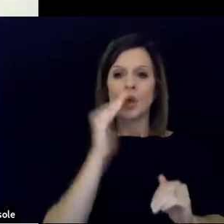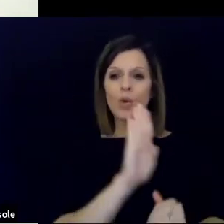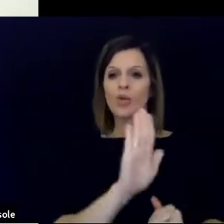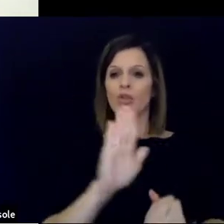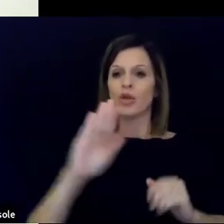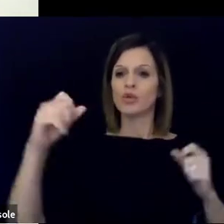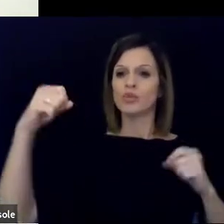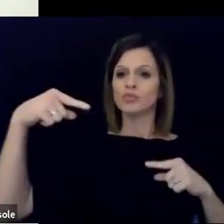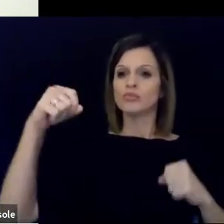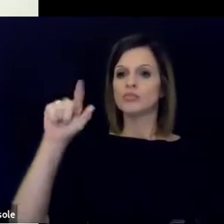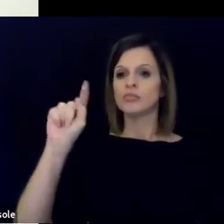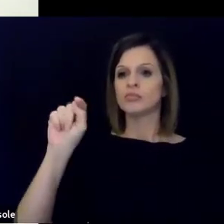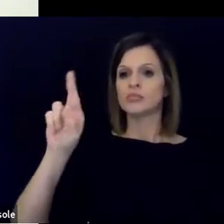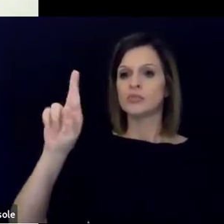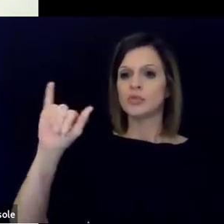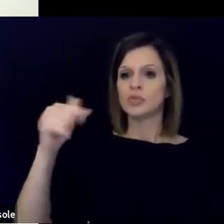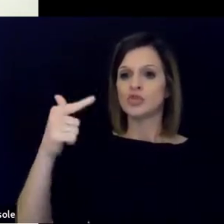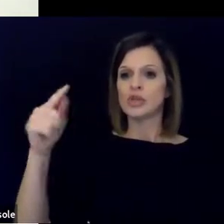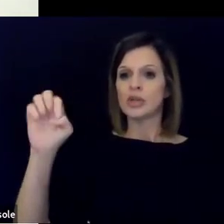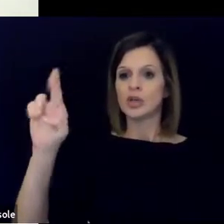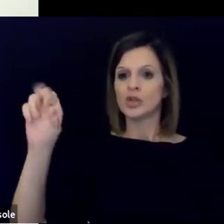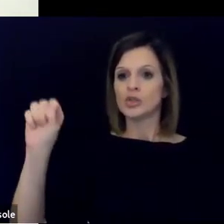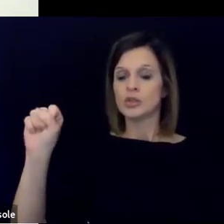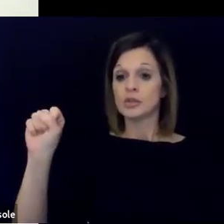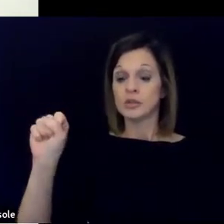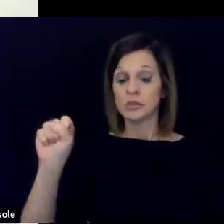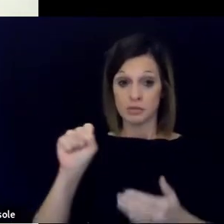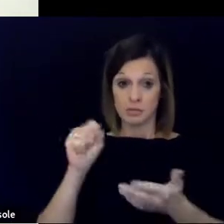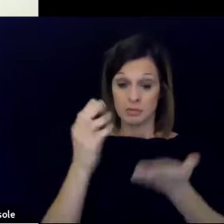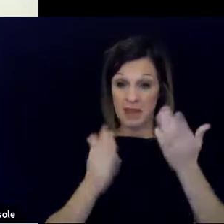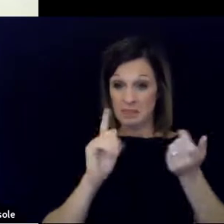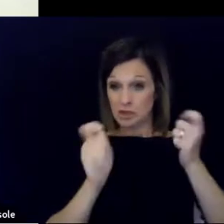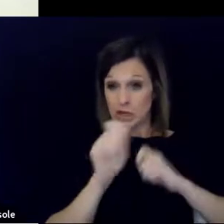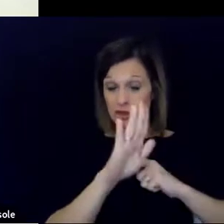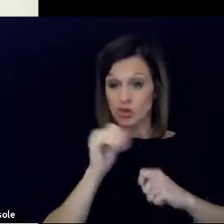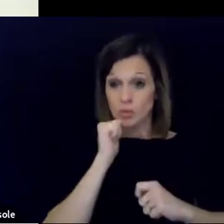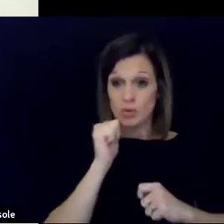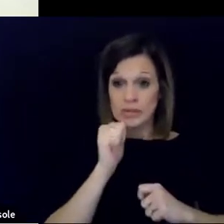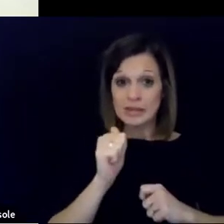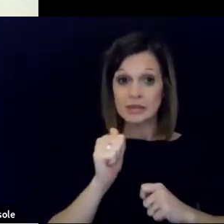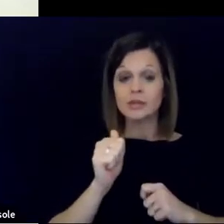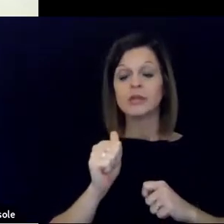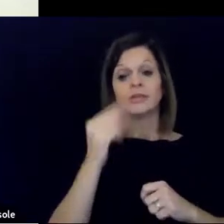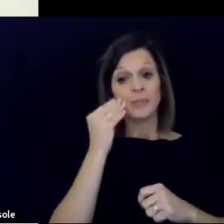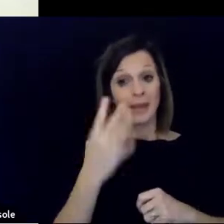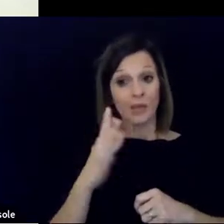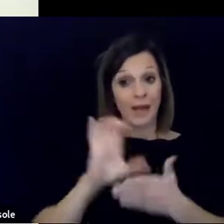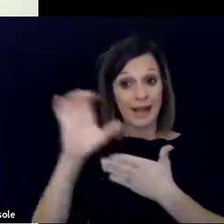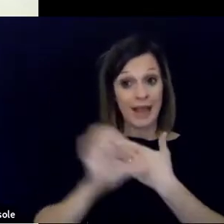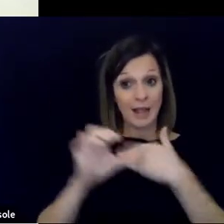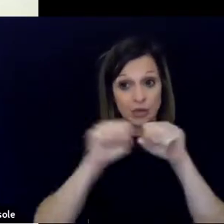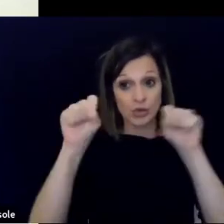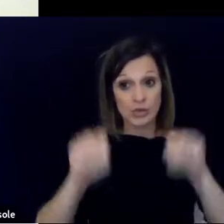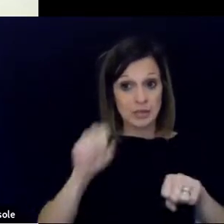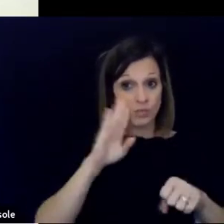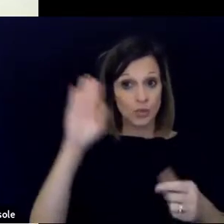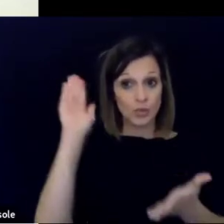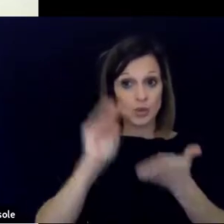Is it changes in routine? By the way, a good calendar system can reduce them. 'Cause the chaotic environment, too many people,